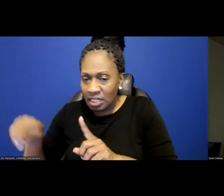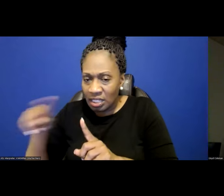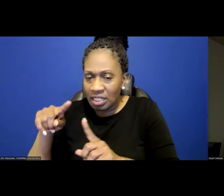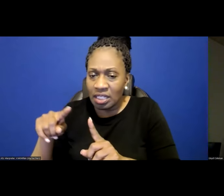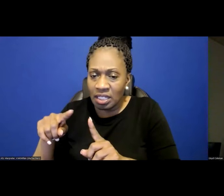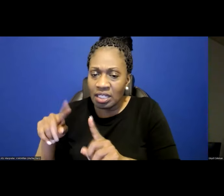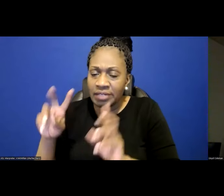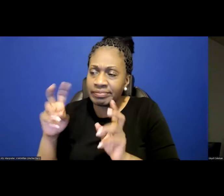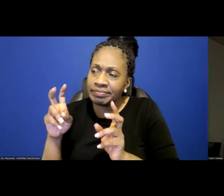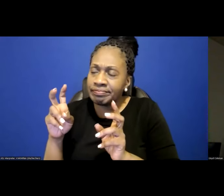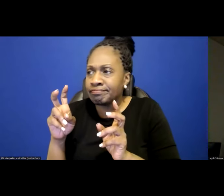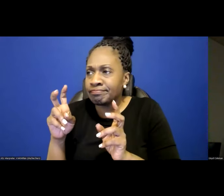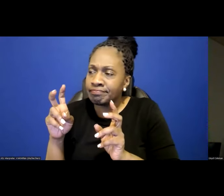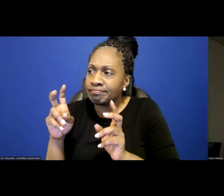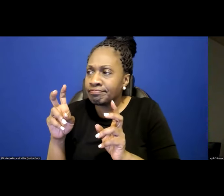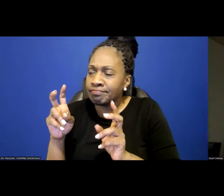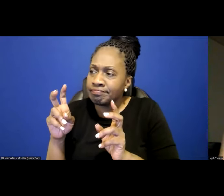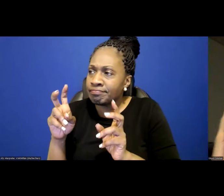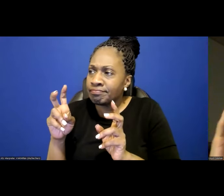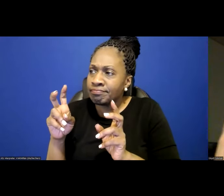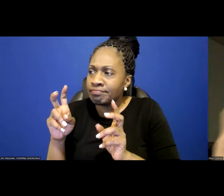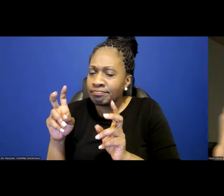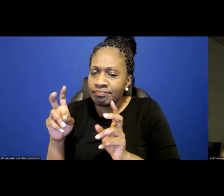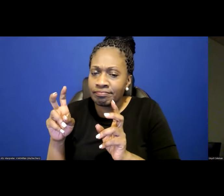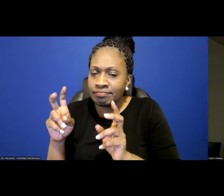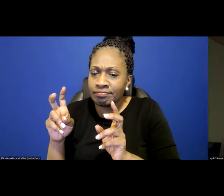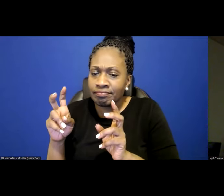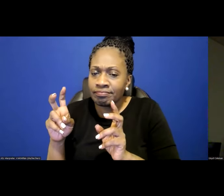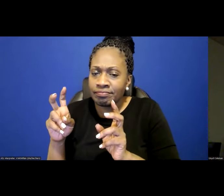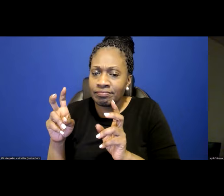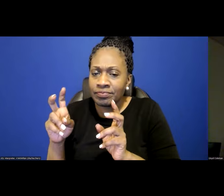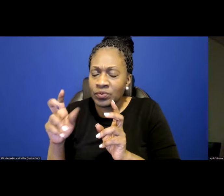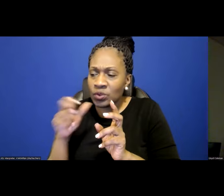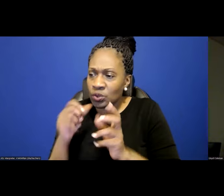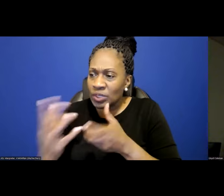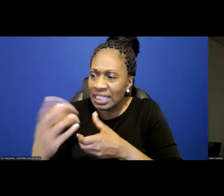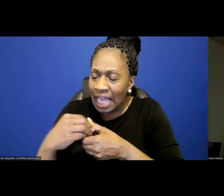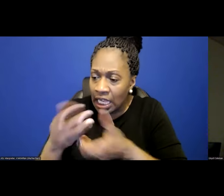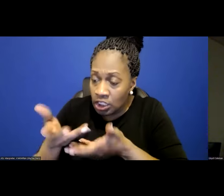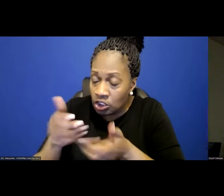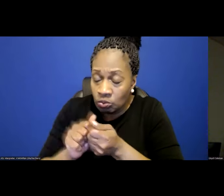around consigning work or engaging with disabled people